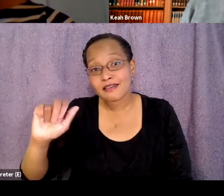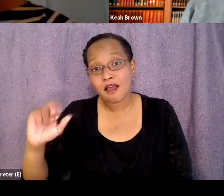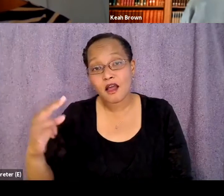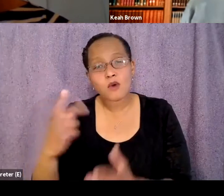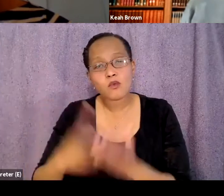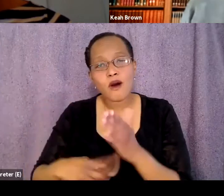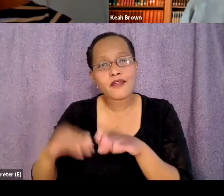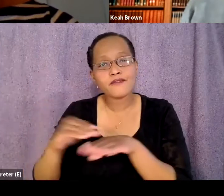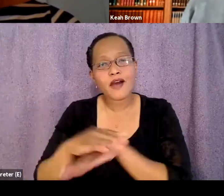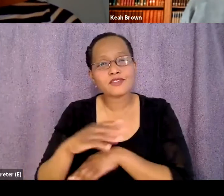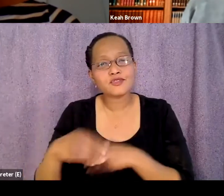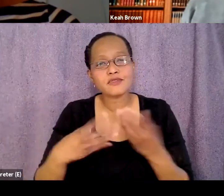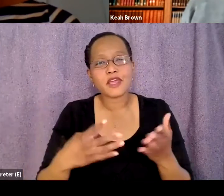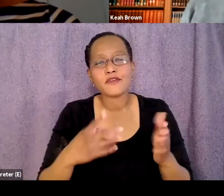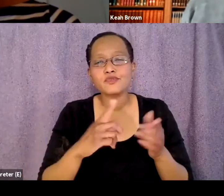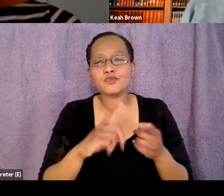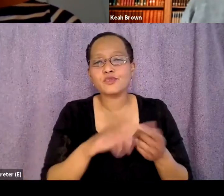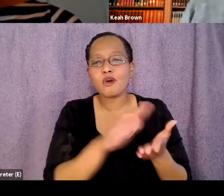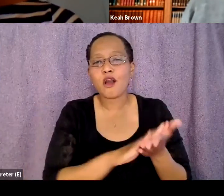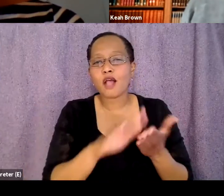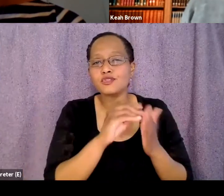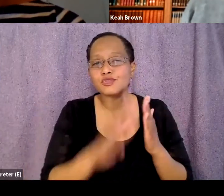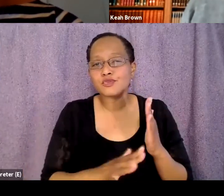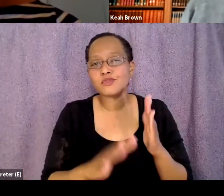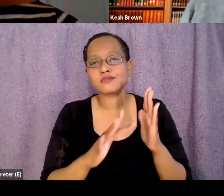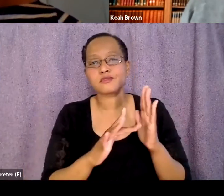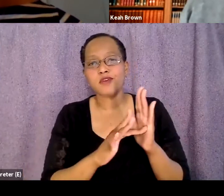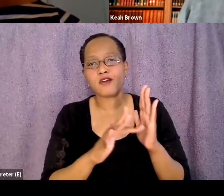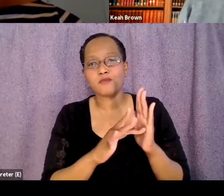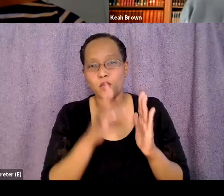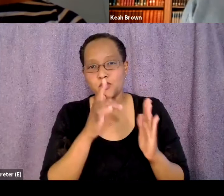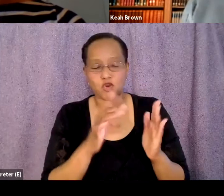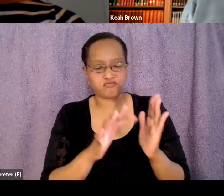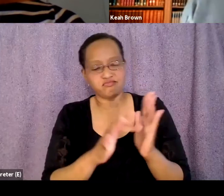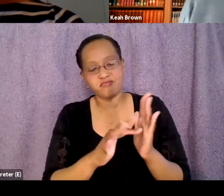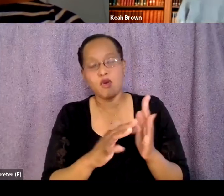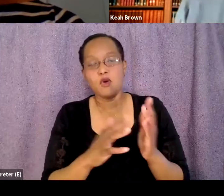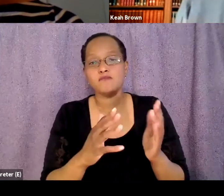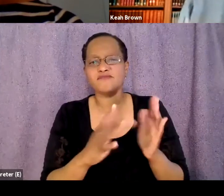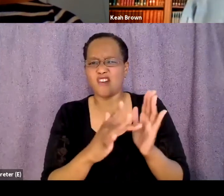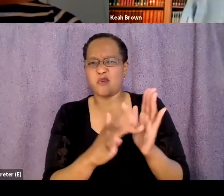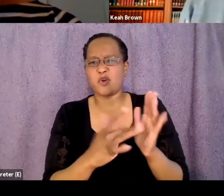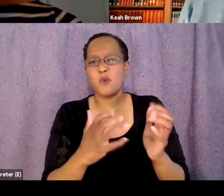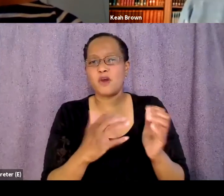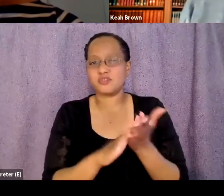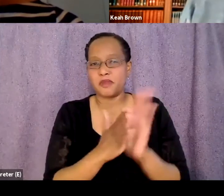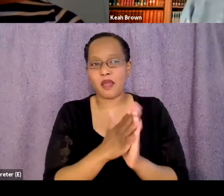sophomore who's interested in being a writer or author. Keah Brown: Oh Okay, I would say.